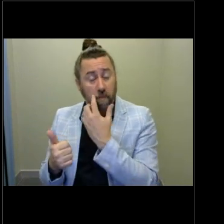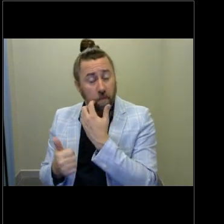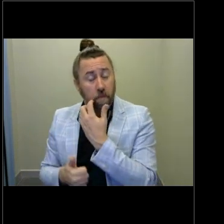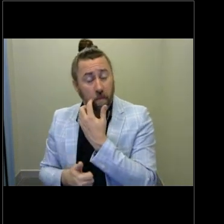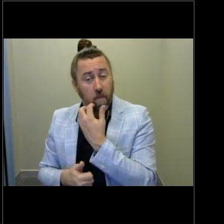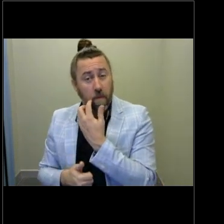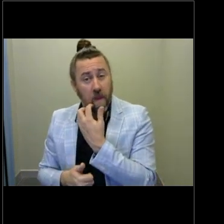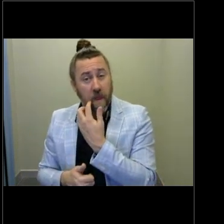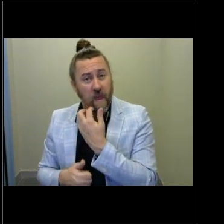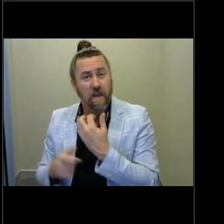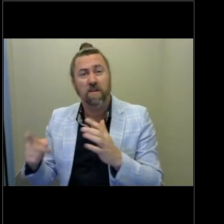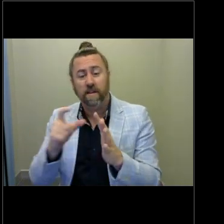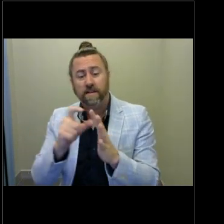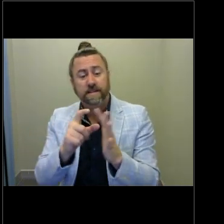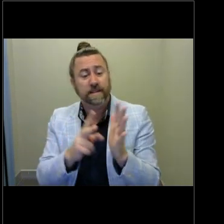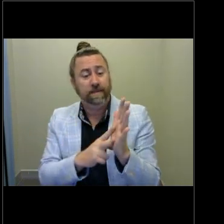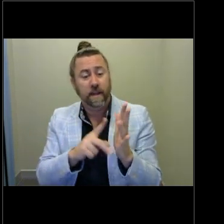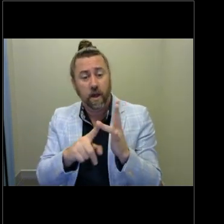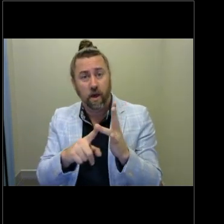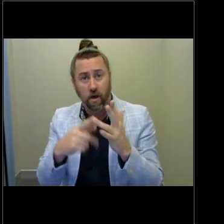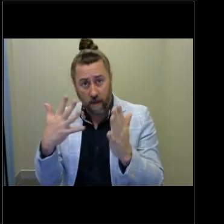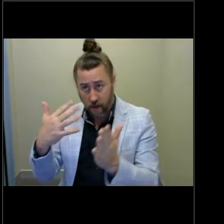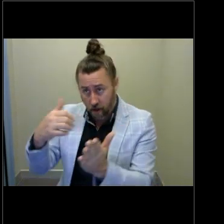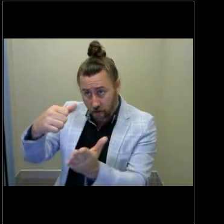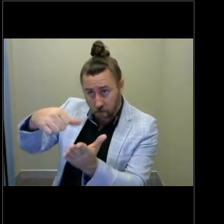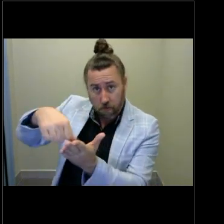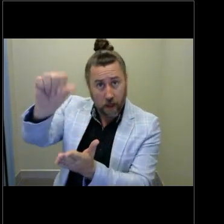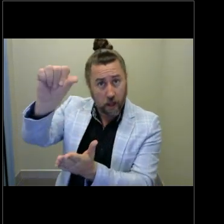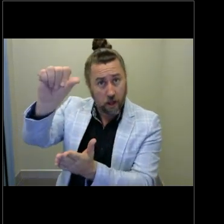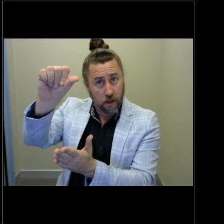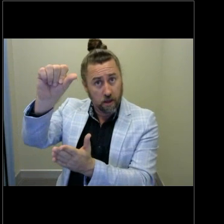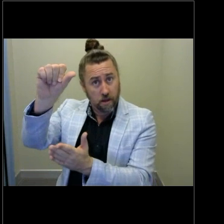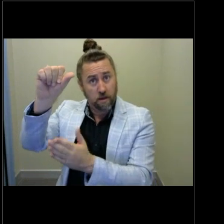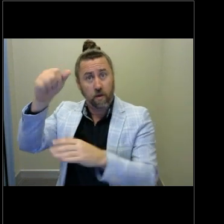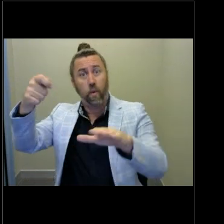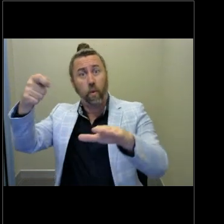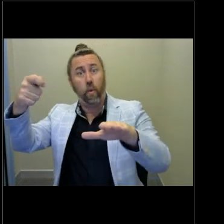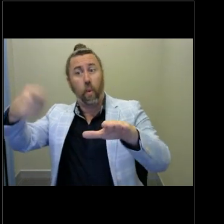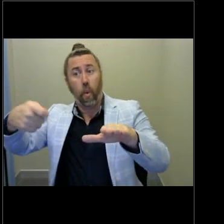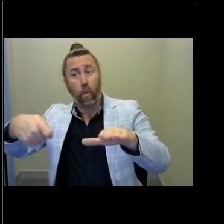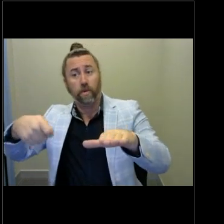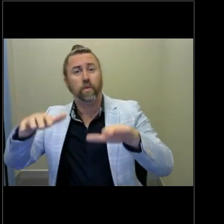If a DVO has been applied for and someone is listed as the respondent but they actually